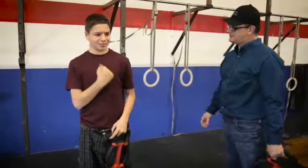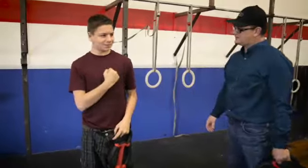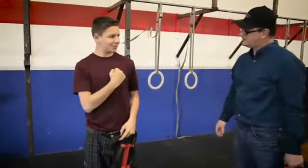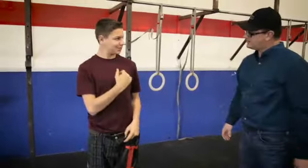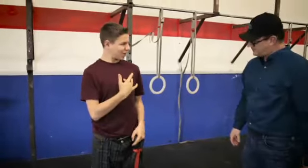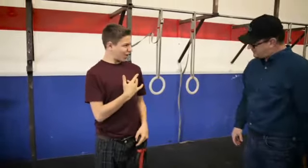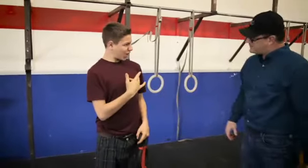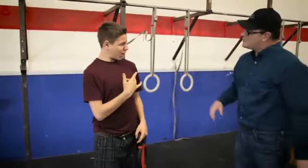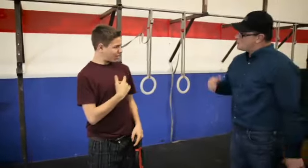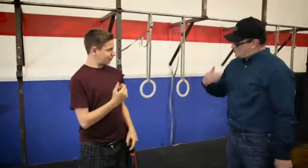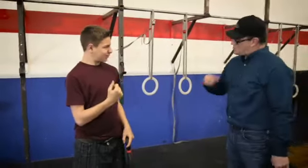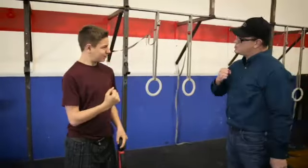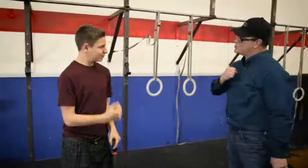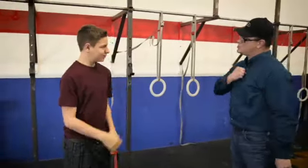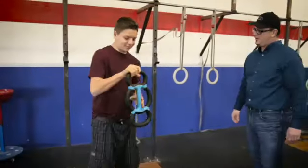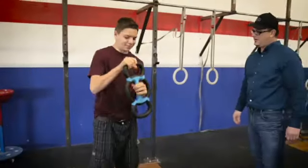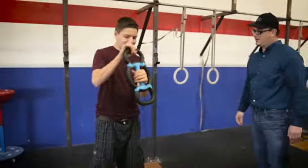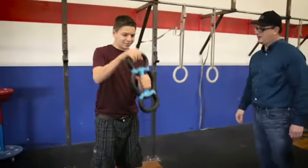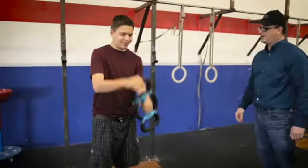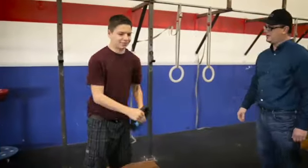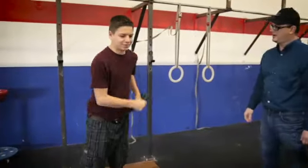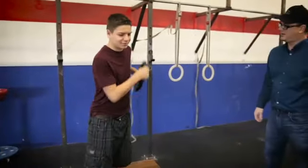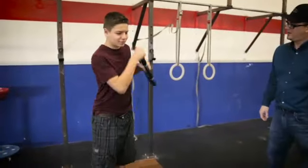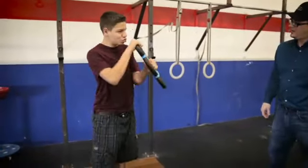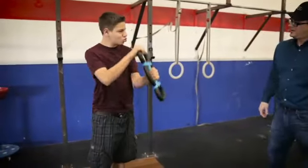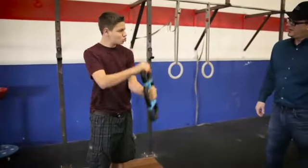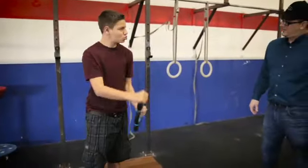I feel my heart pounding.